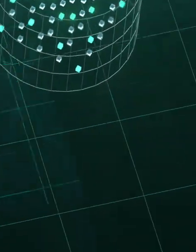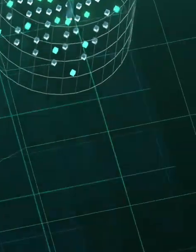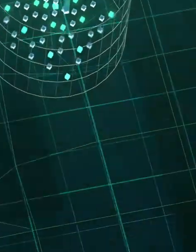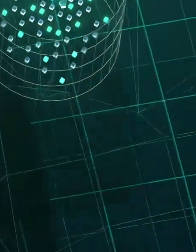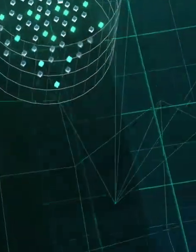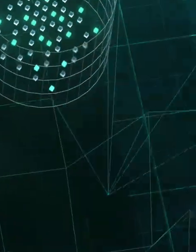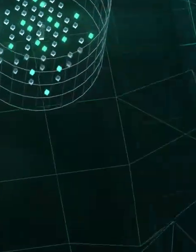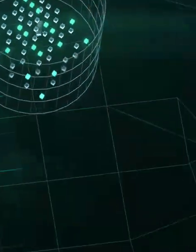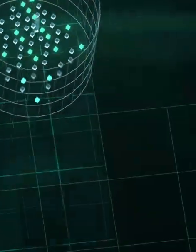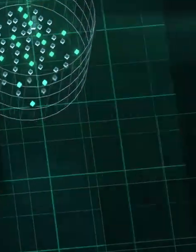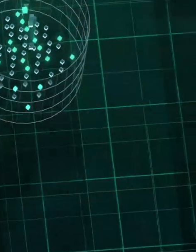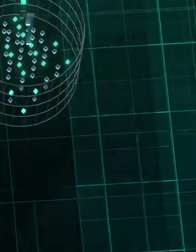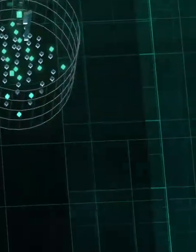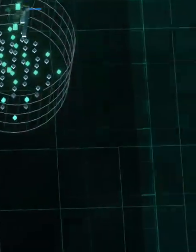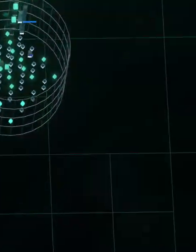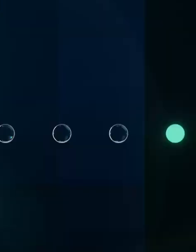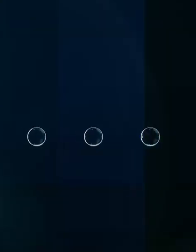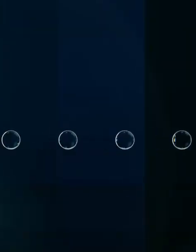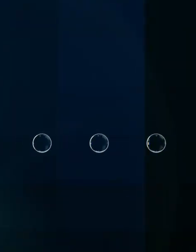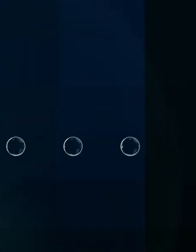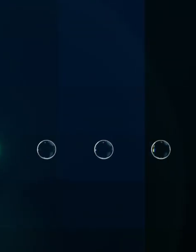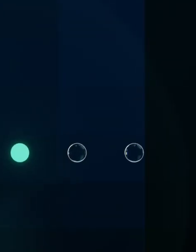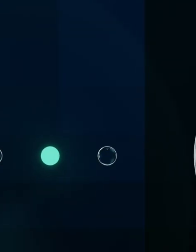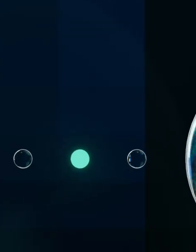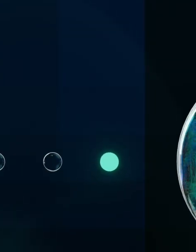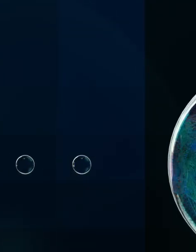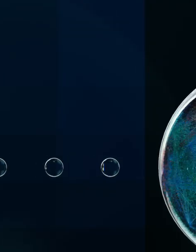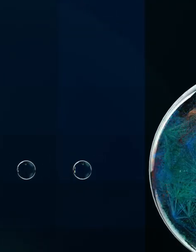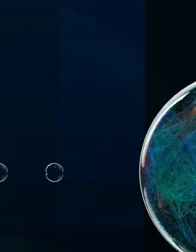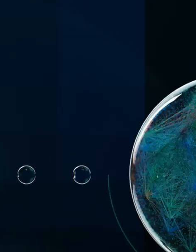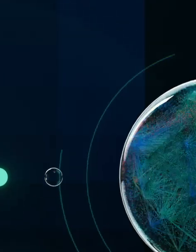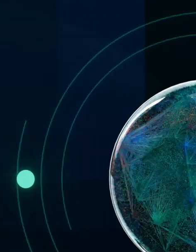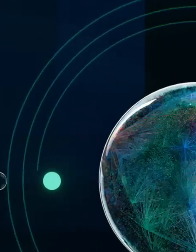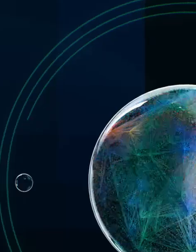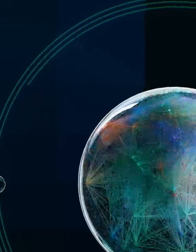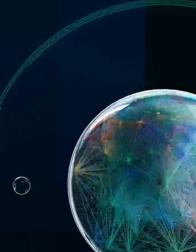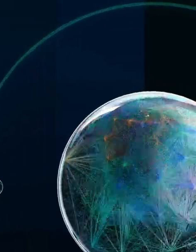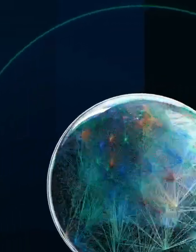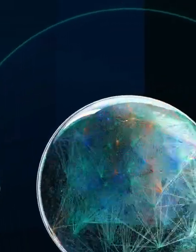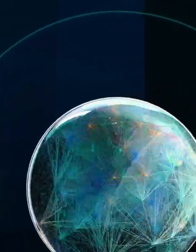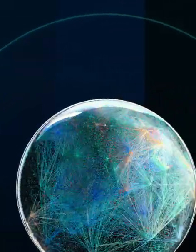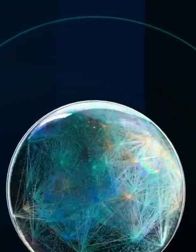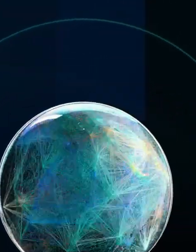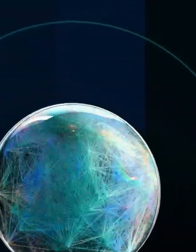With built-in MCP, now your storage can natively participate in agentic workflows.